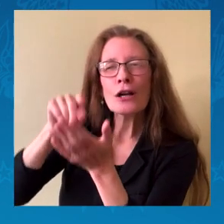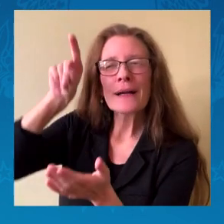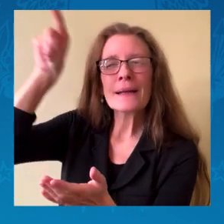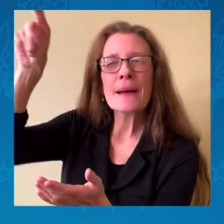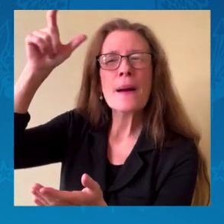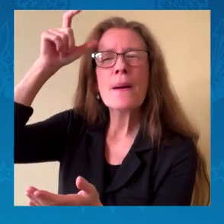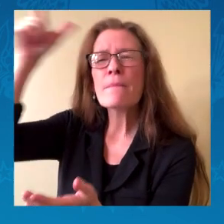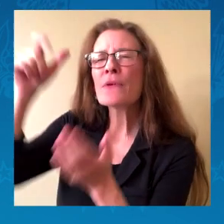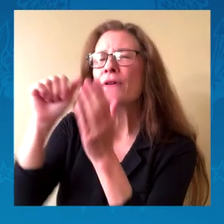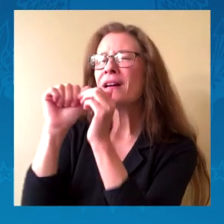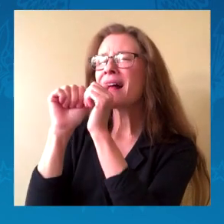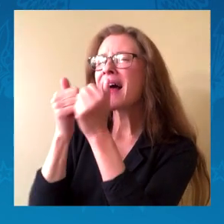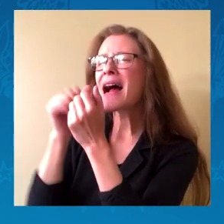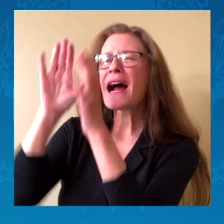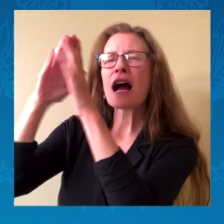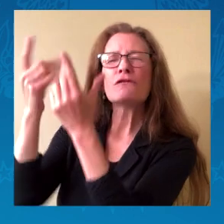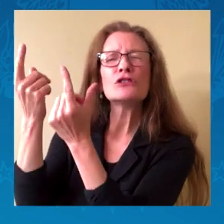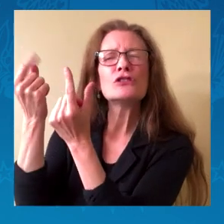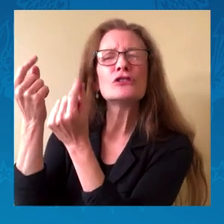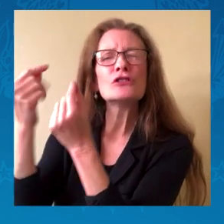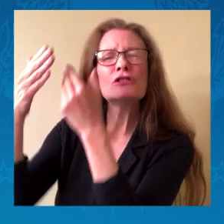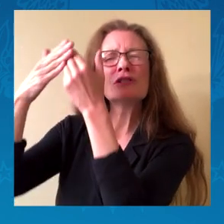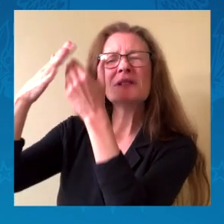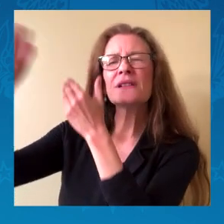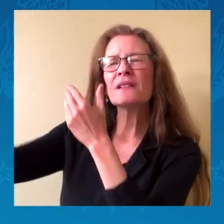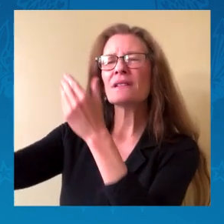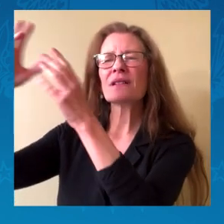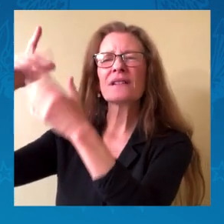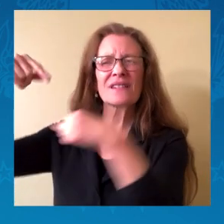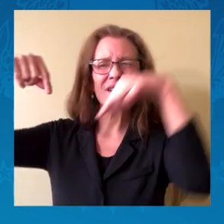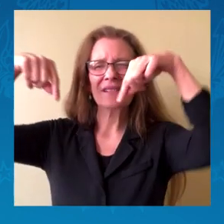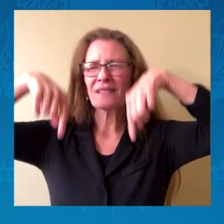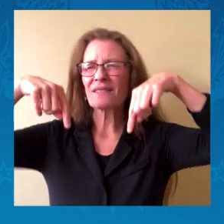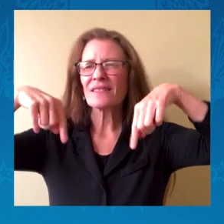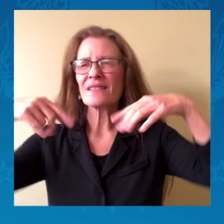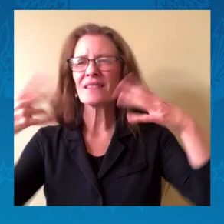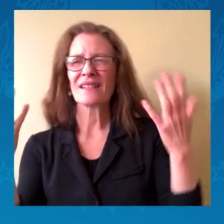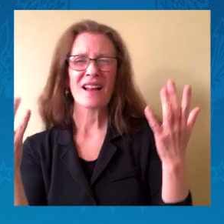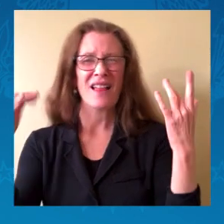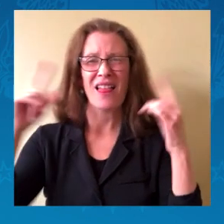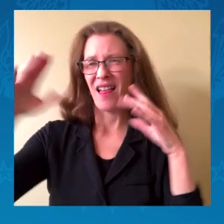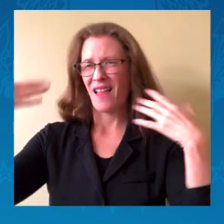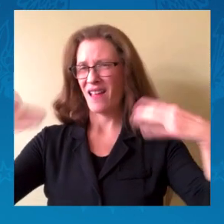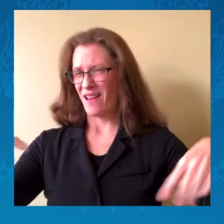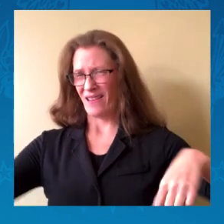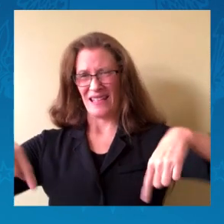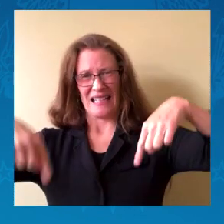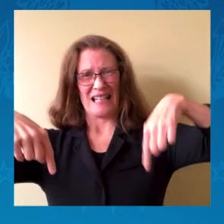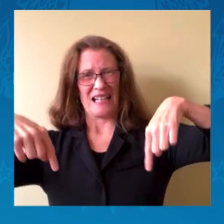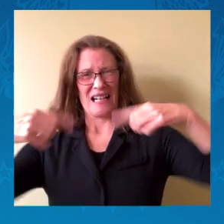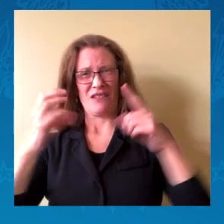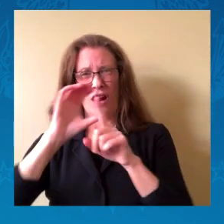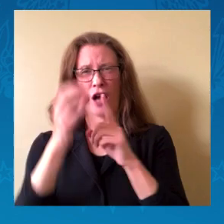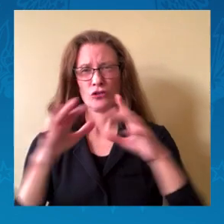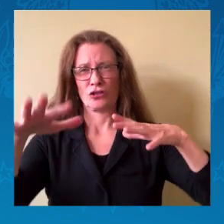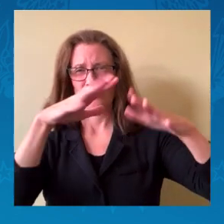under very hostile and adverse conditions in order to go with humans to Mars.